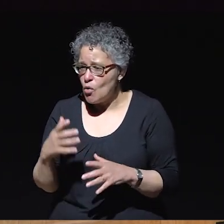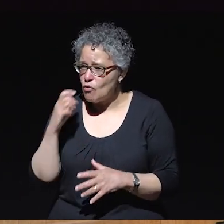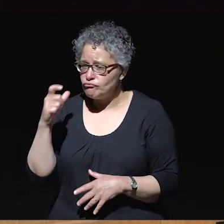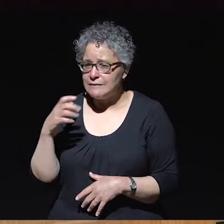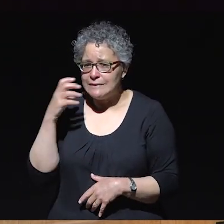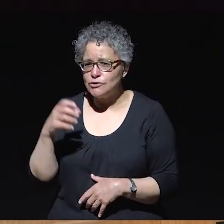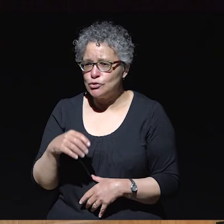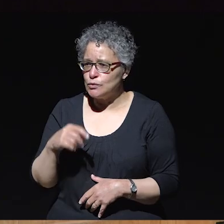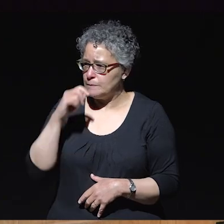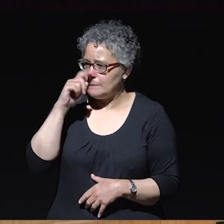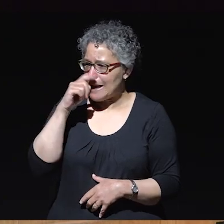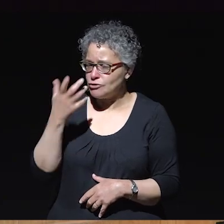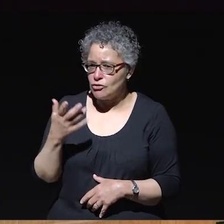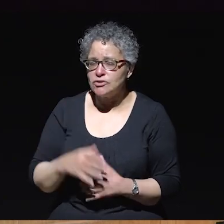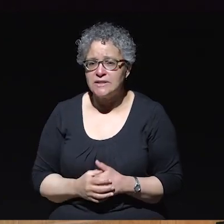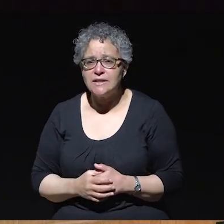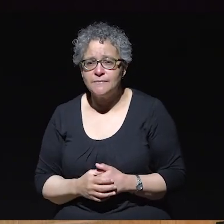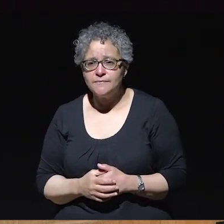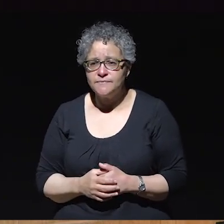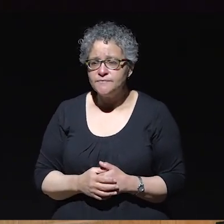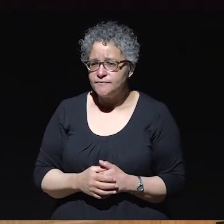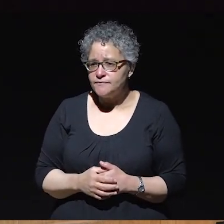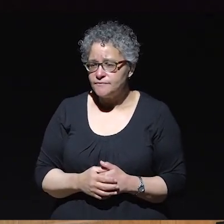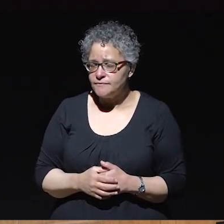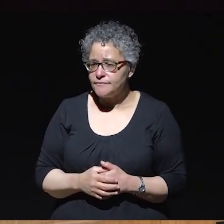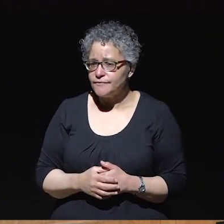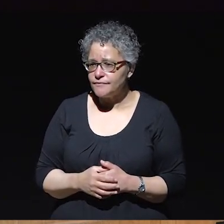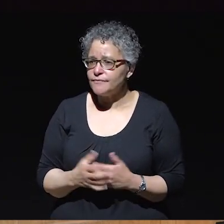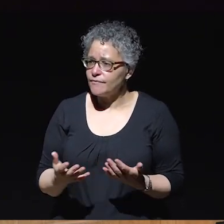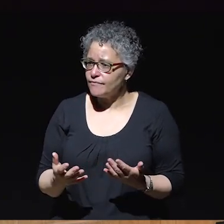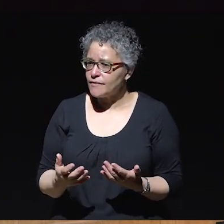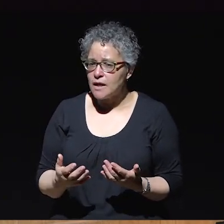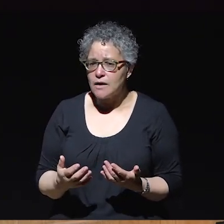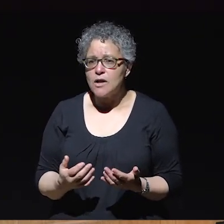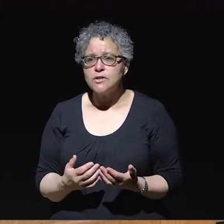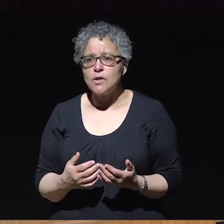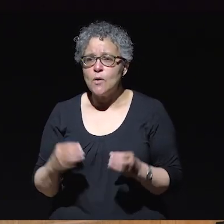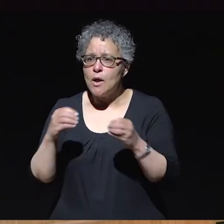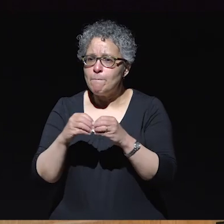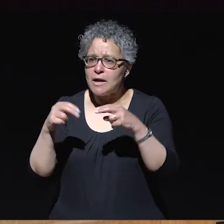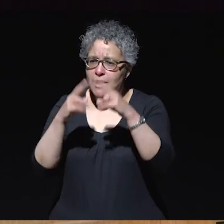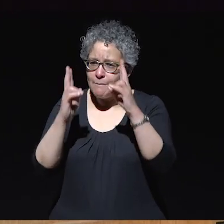in the 18th century. So, what's actually being shown at Buckingham House, the future Buckingham Palace?